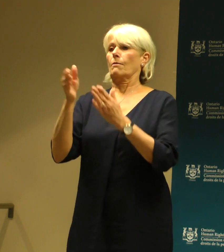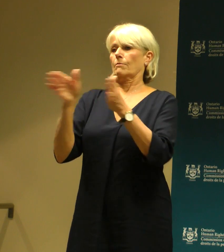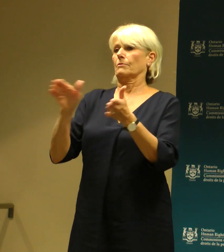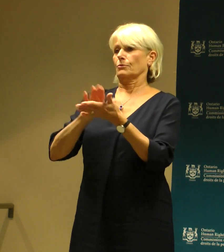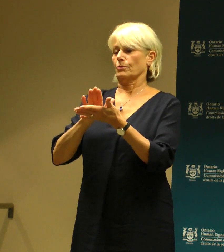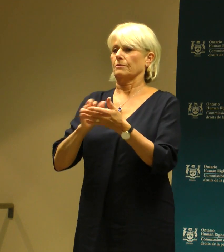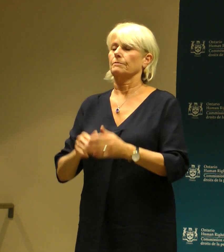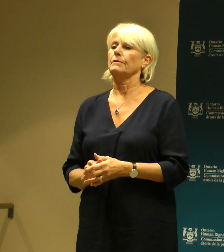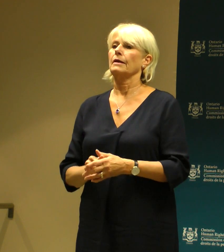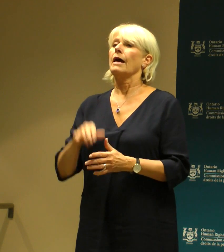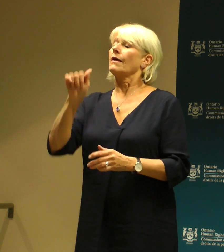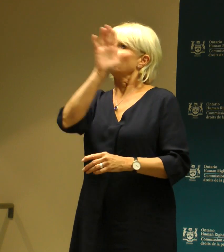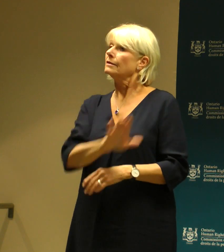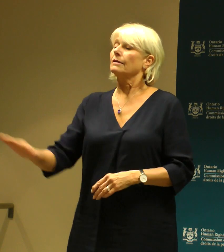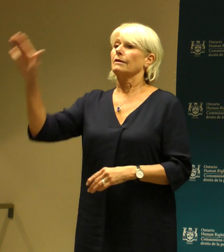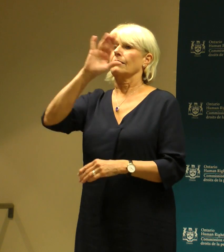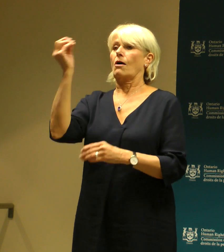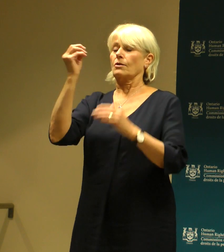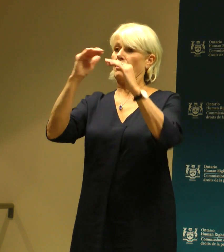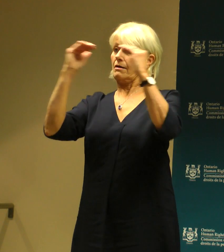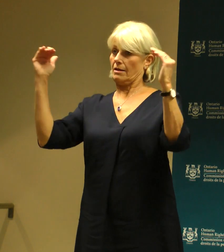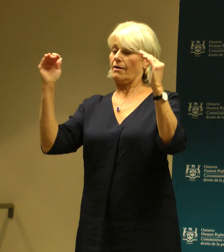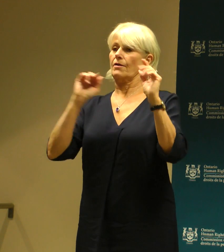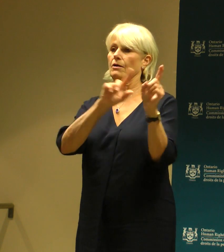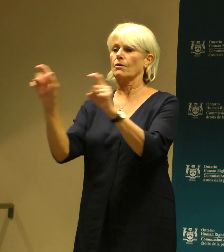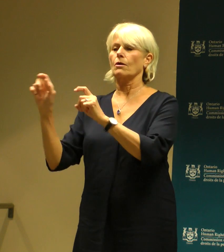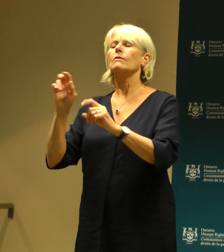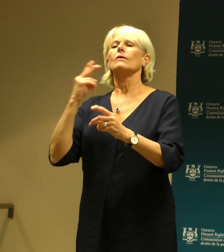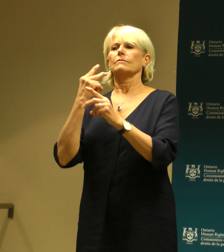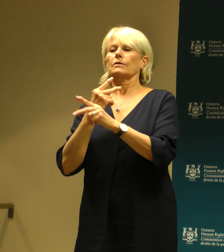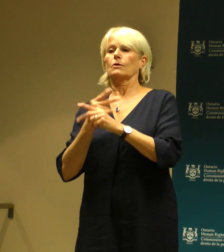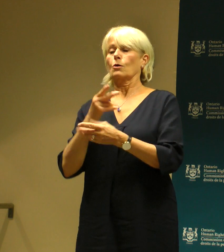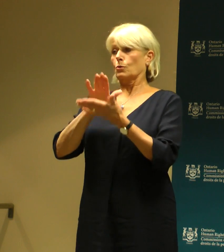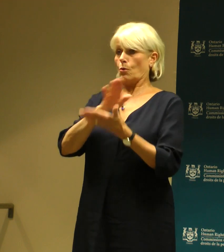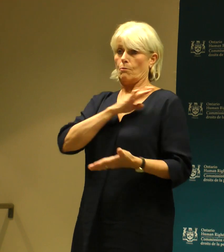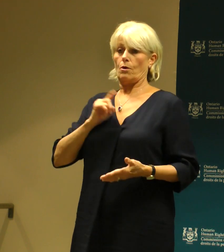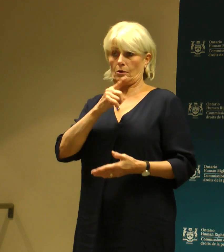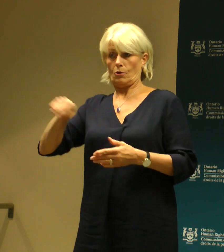This province-wide inquiry will assess whether school boards are using scientific